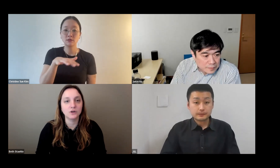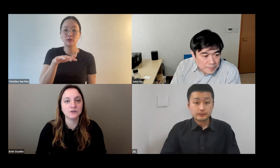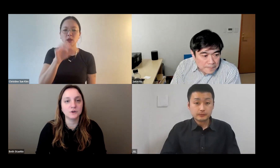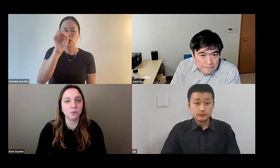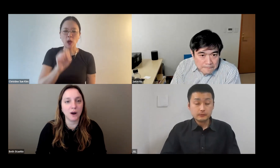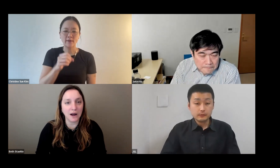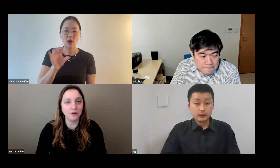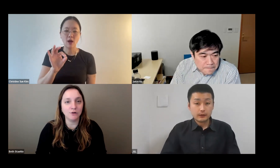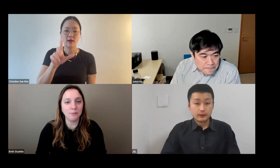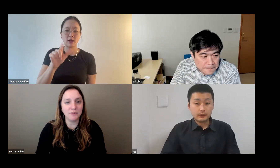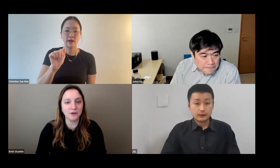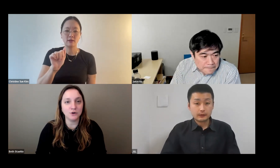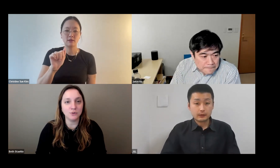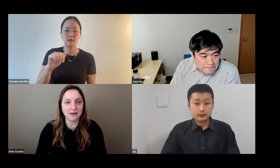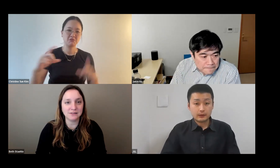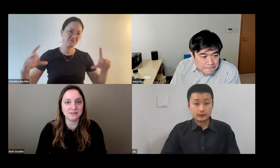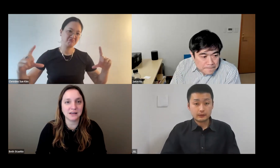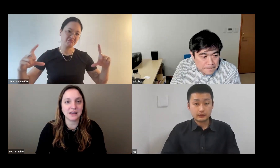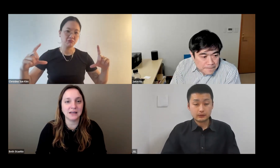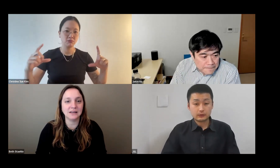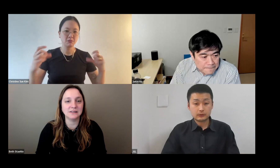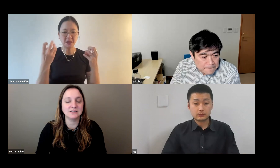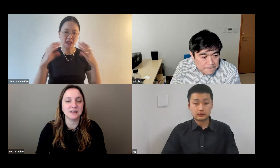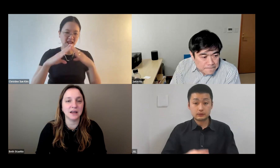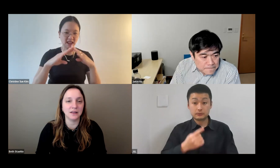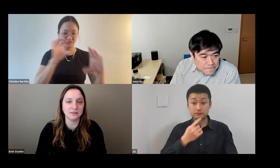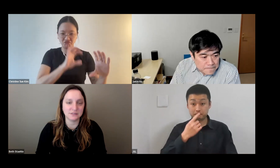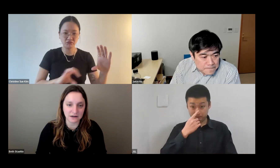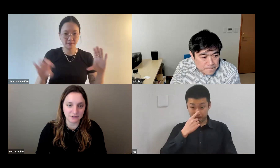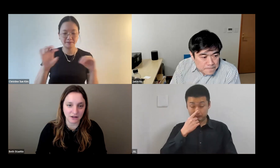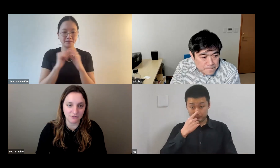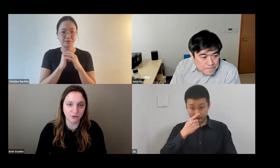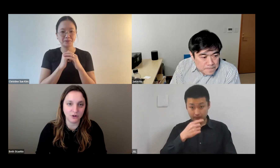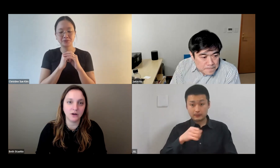So where I grew up in the US is in the state of California,